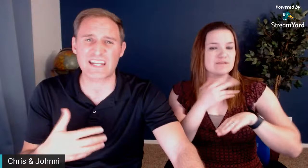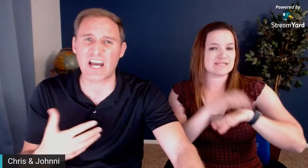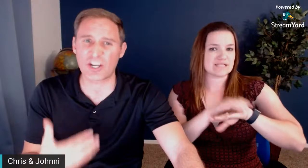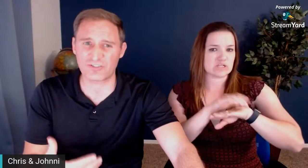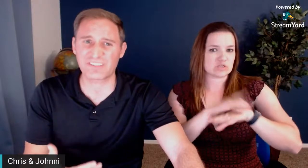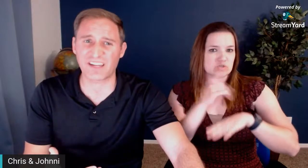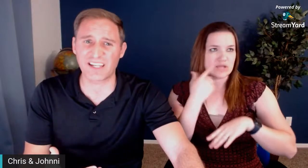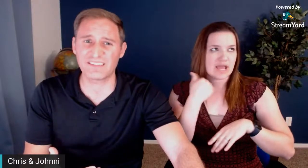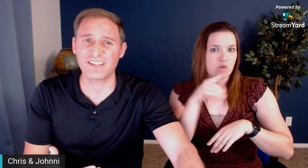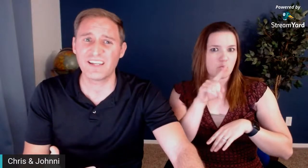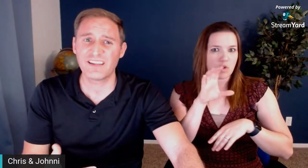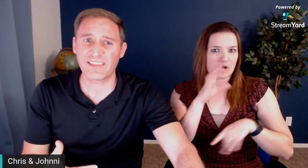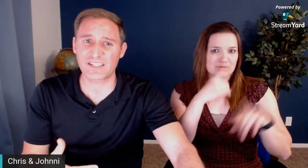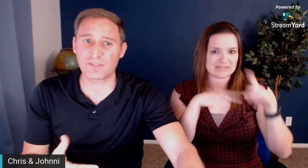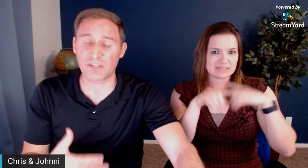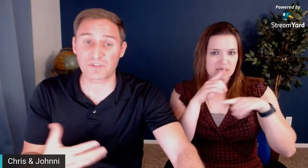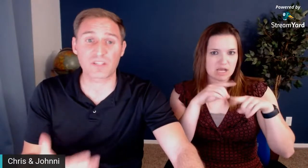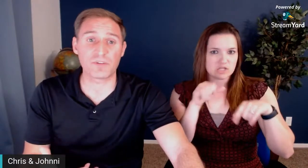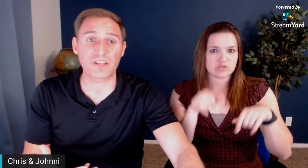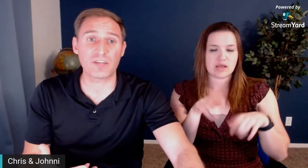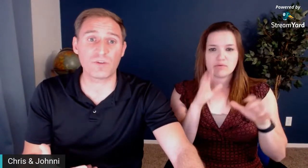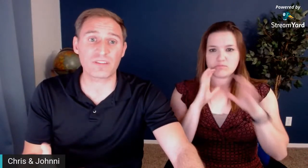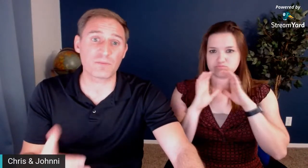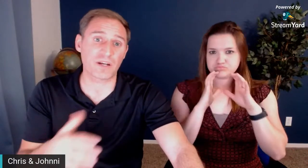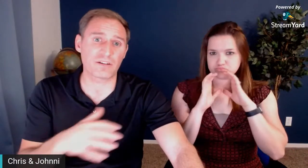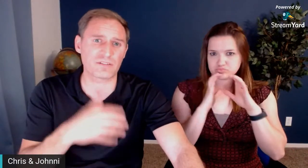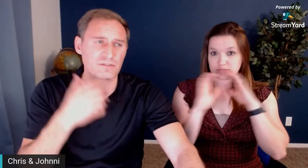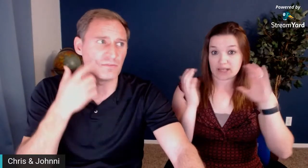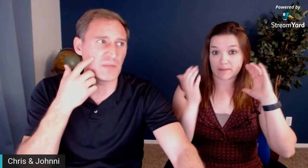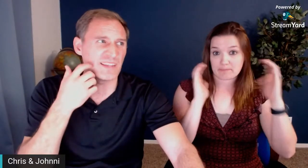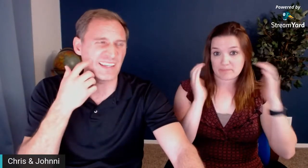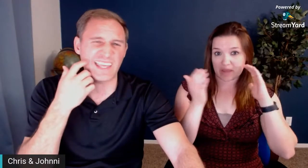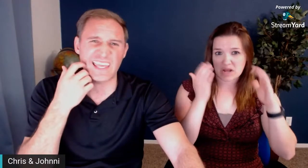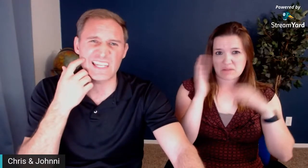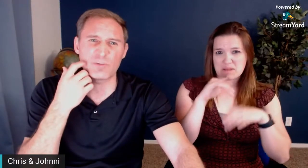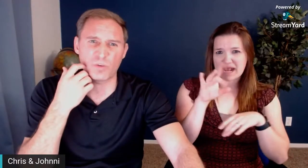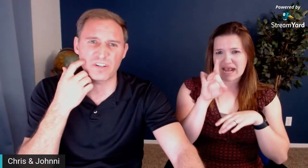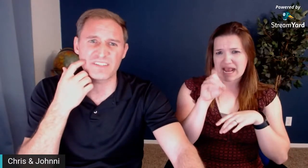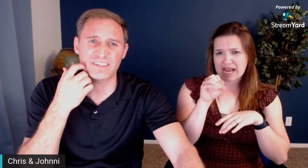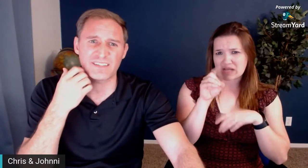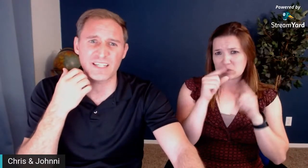a hundred signs that she was able to communicate with compared to maybe like 80 words at the time